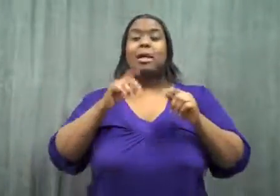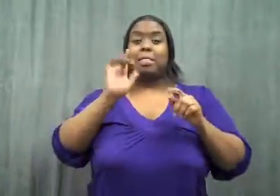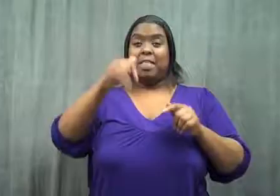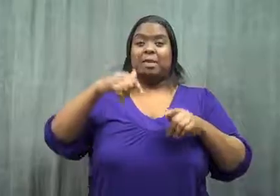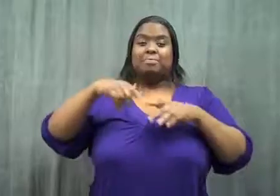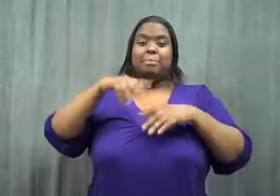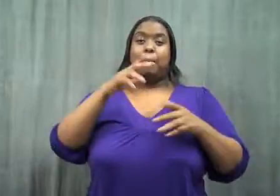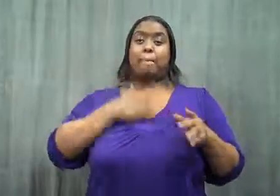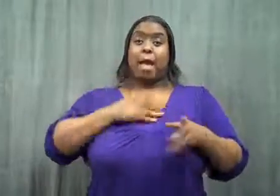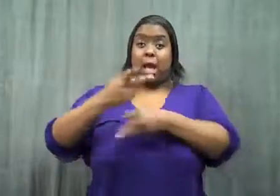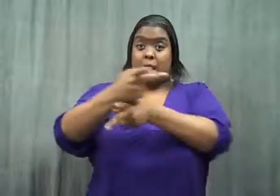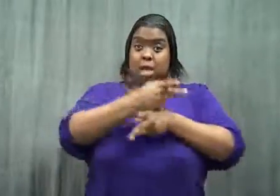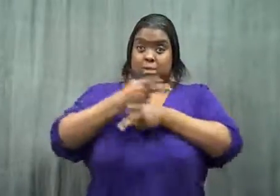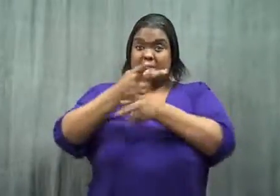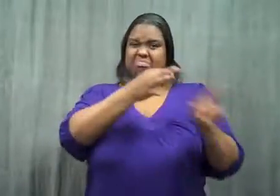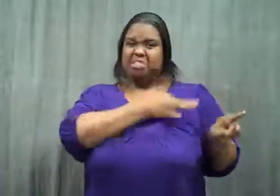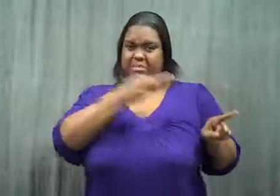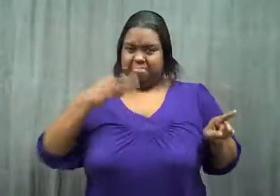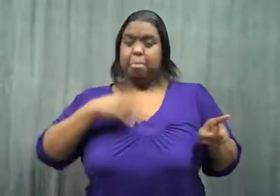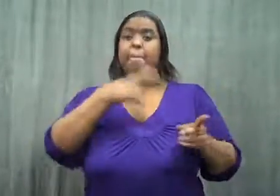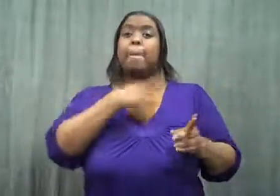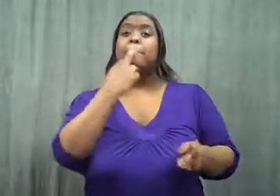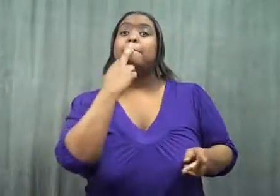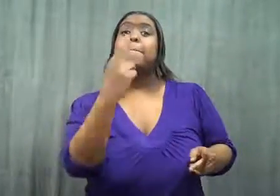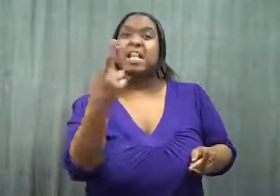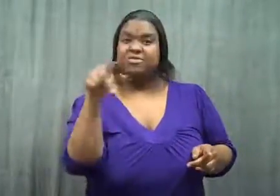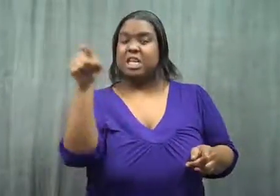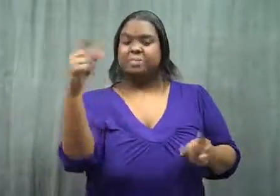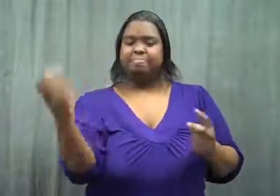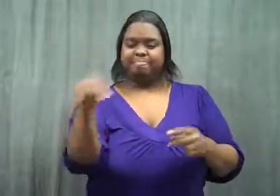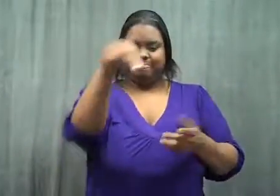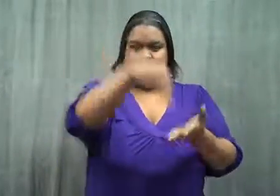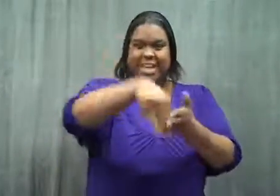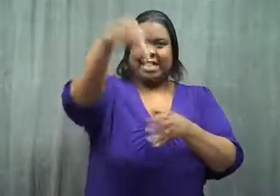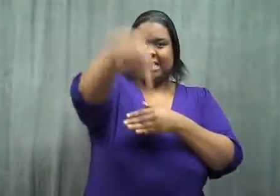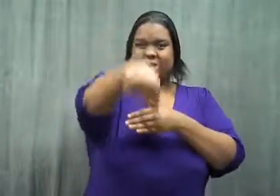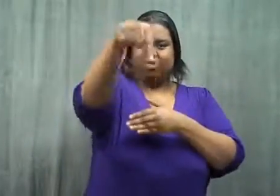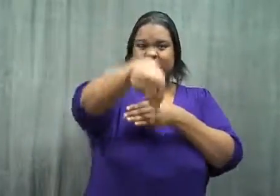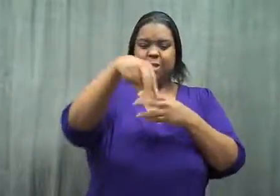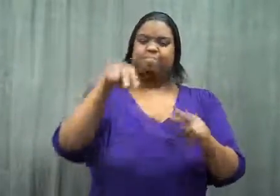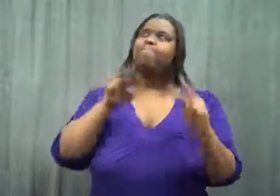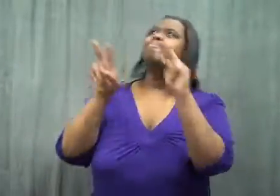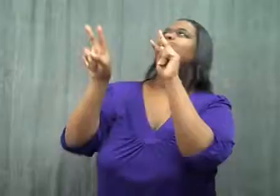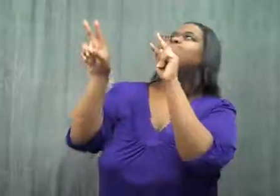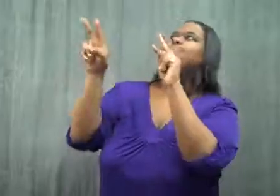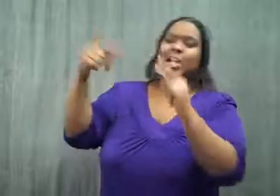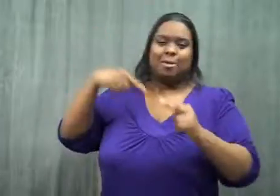My housemother and best friend stood at the bottom of the stairs.